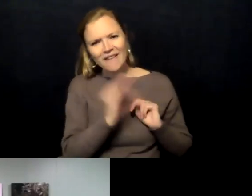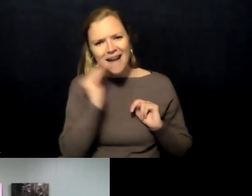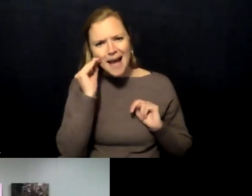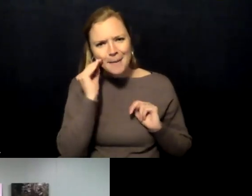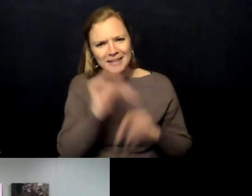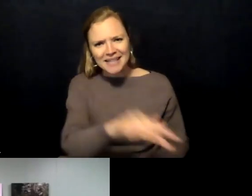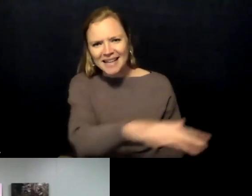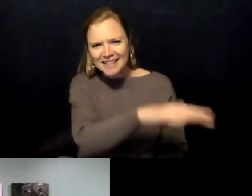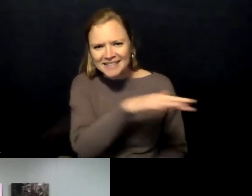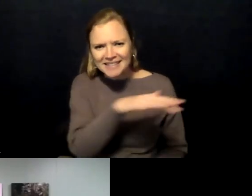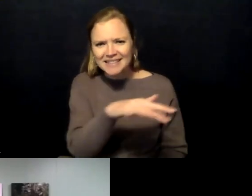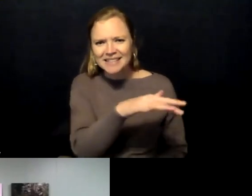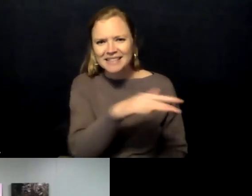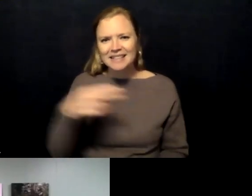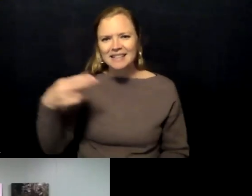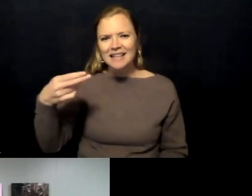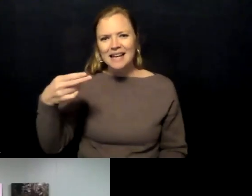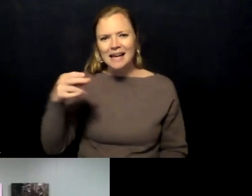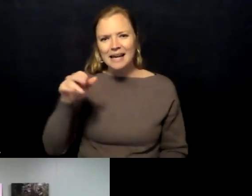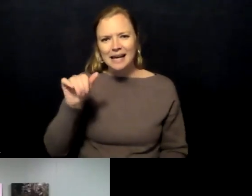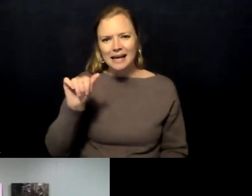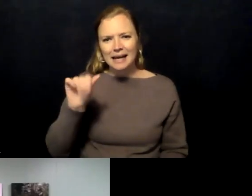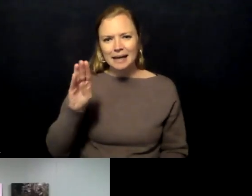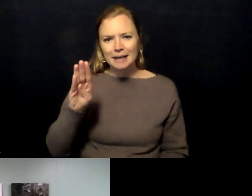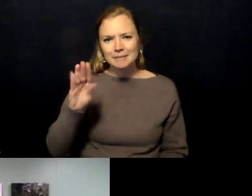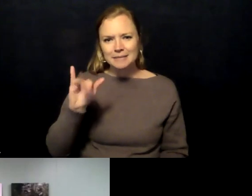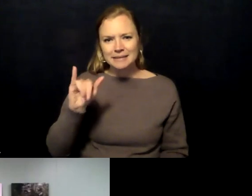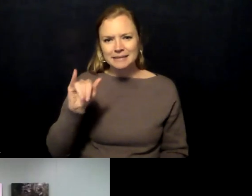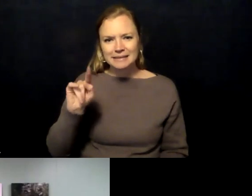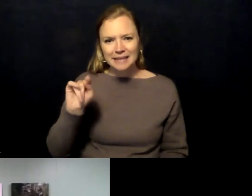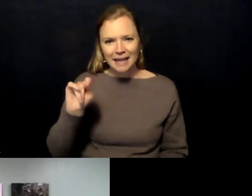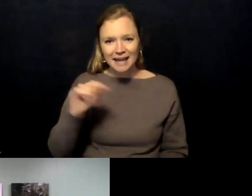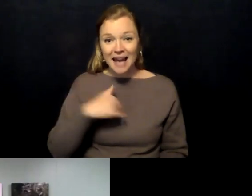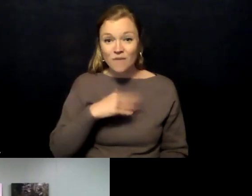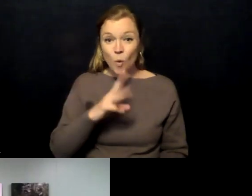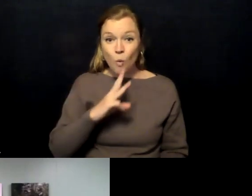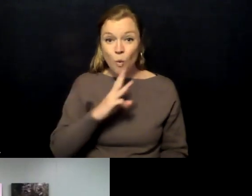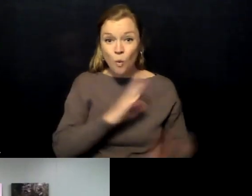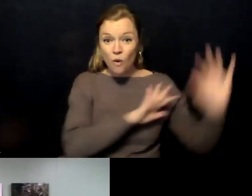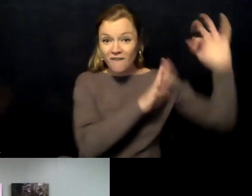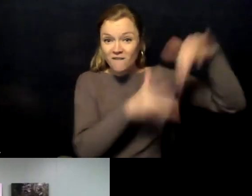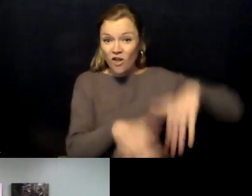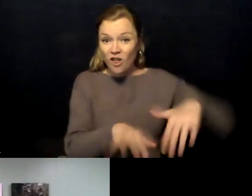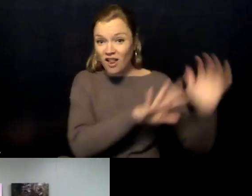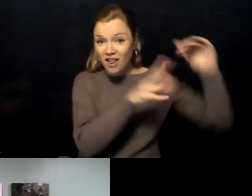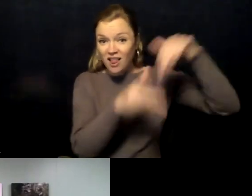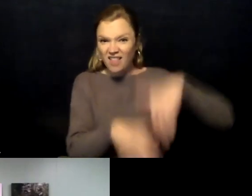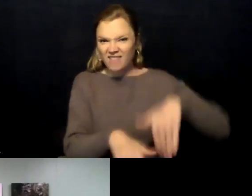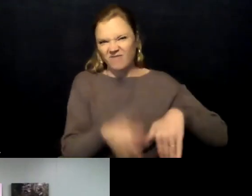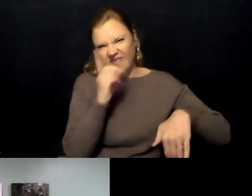the Zoo, has a waterfall, it's kind of a faux dam and but the